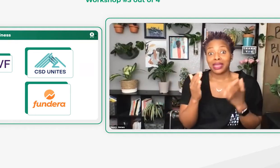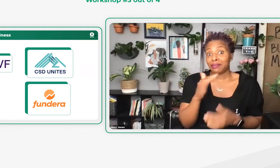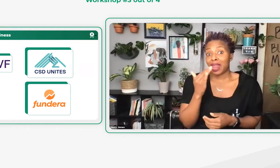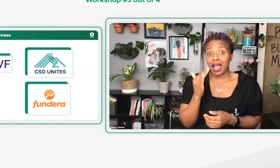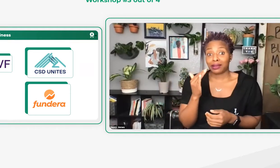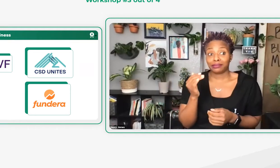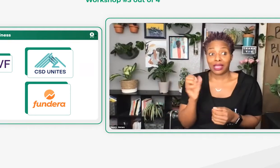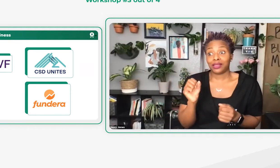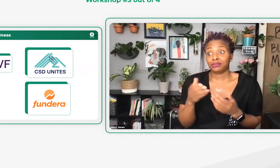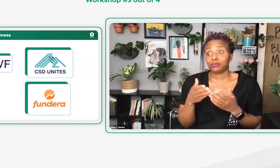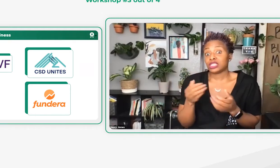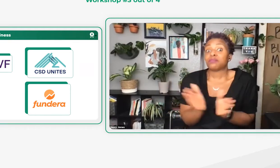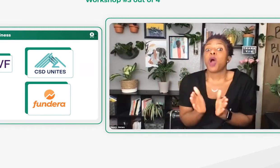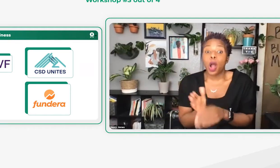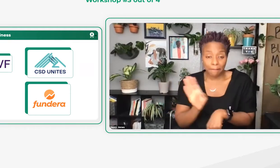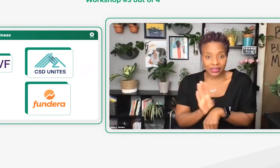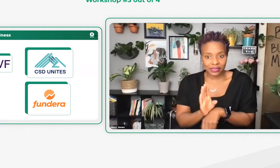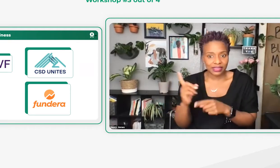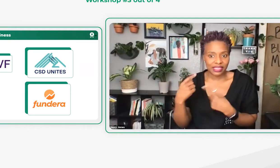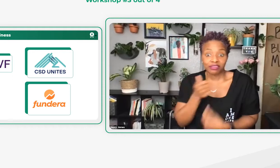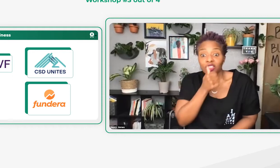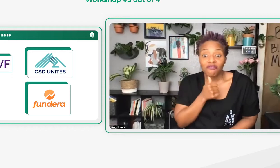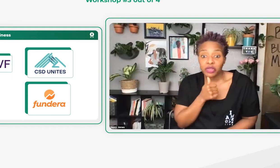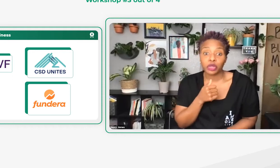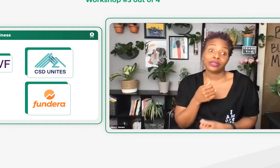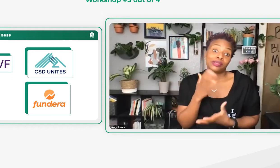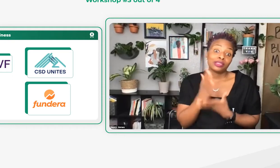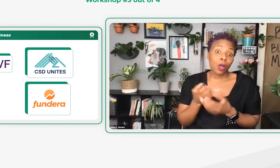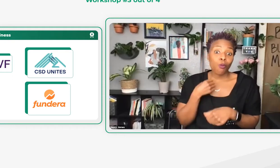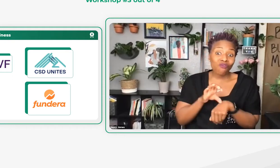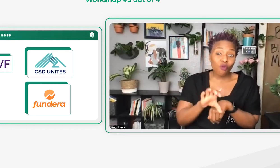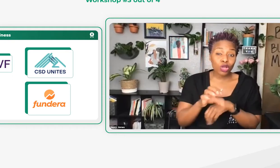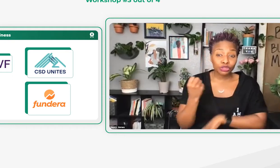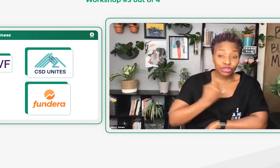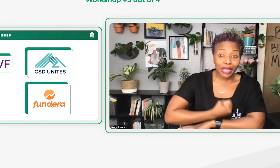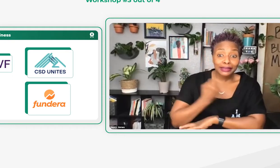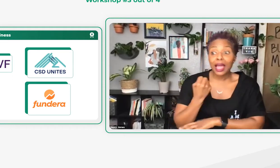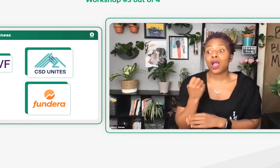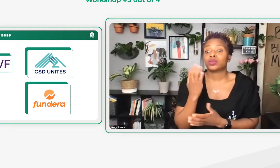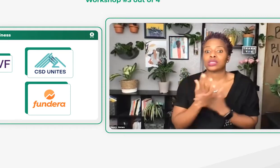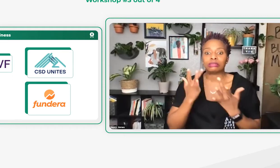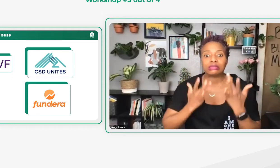especially during the pandemic. It's critical for small businesses. Their suffering.